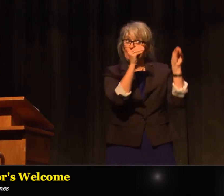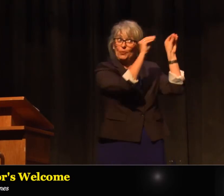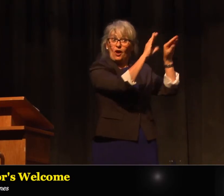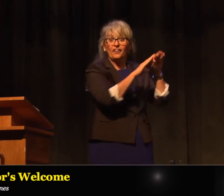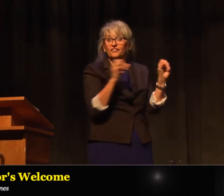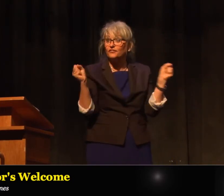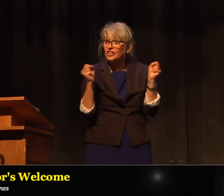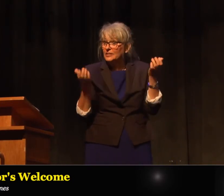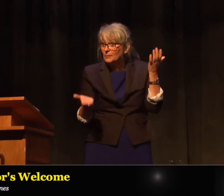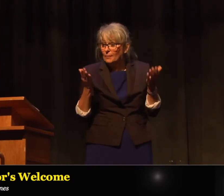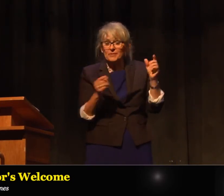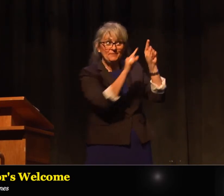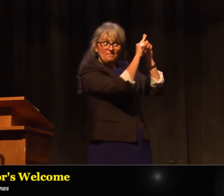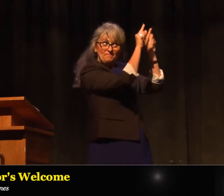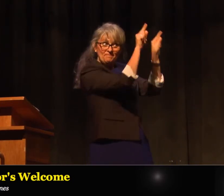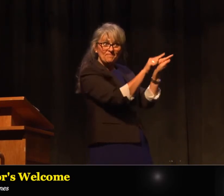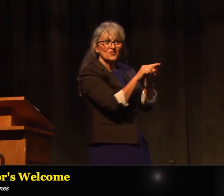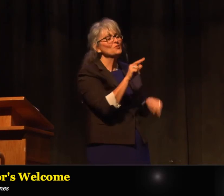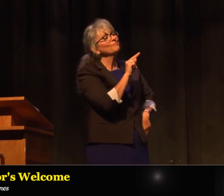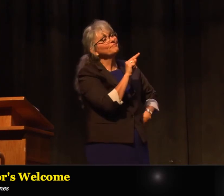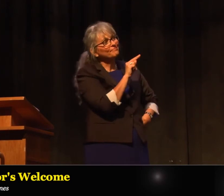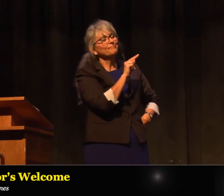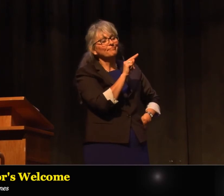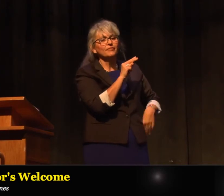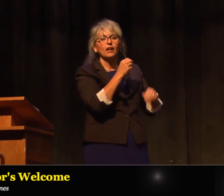Your parents would put on the refrigerator, maybe.